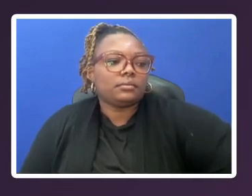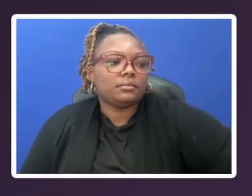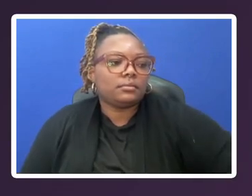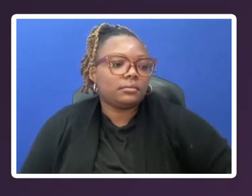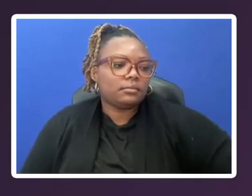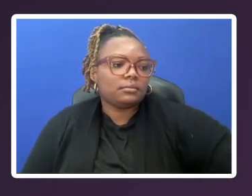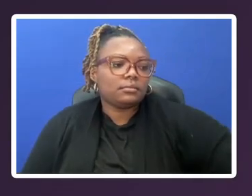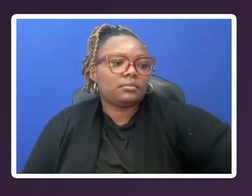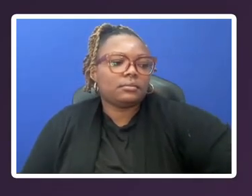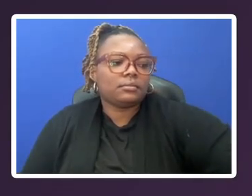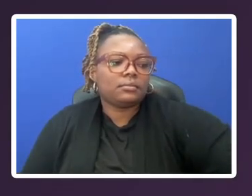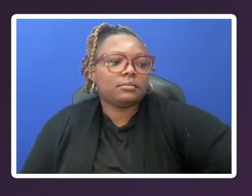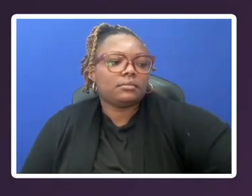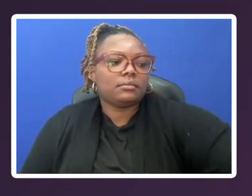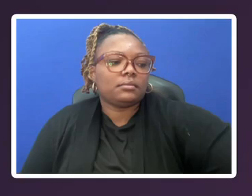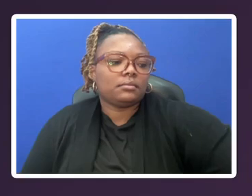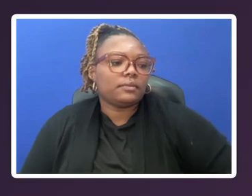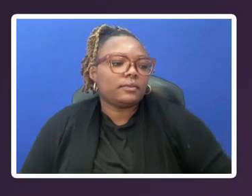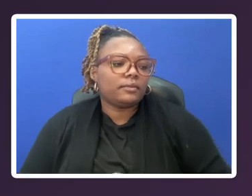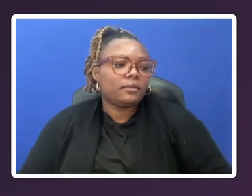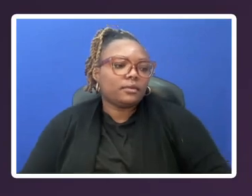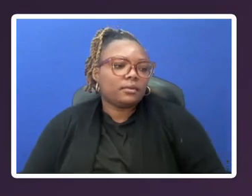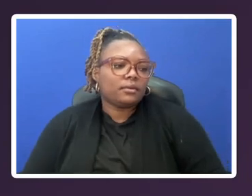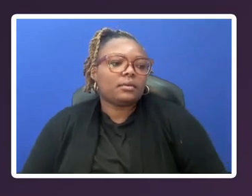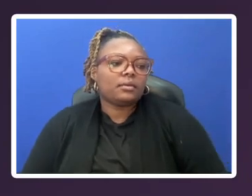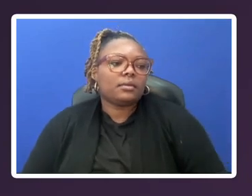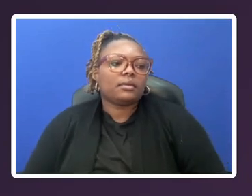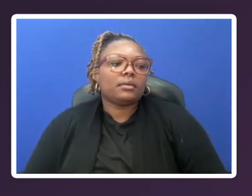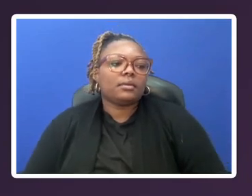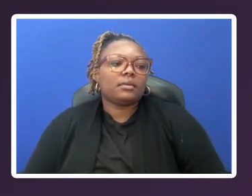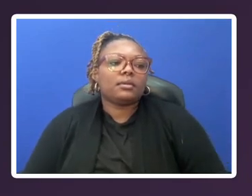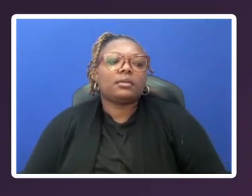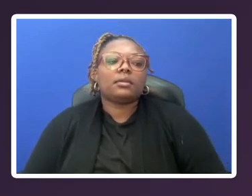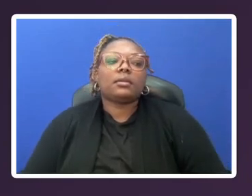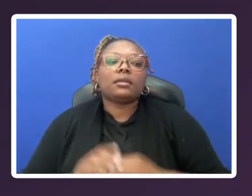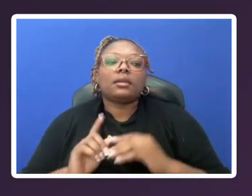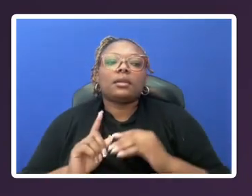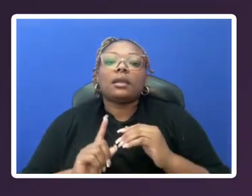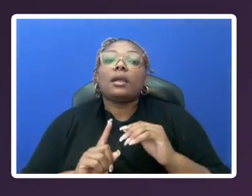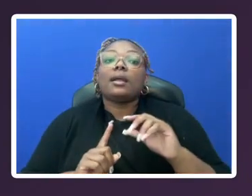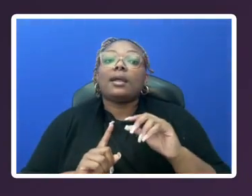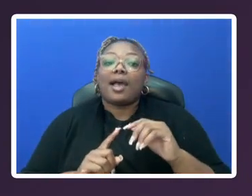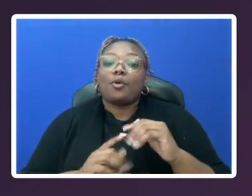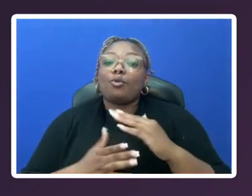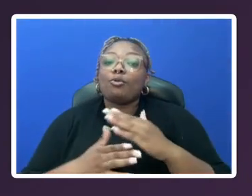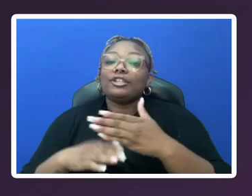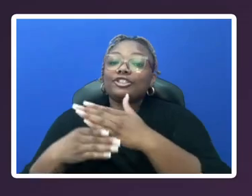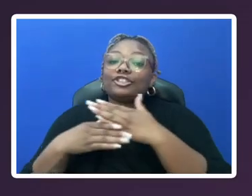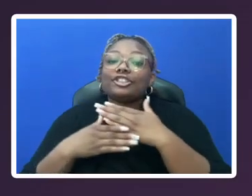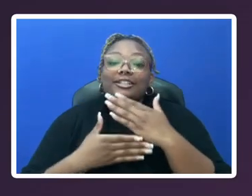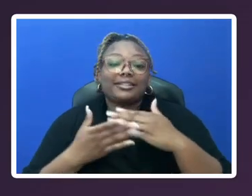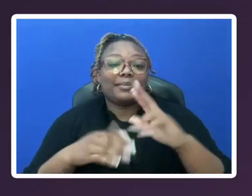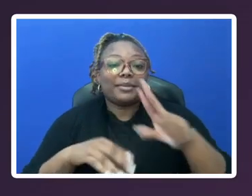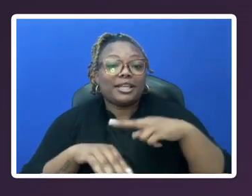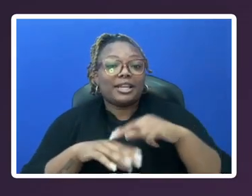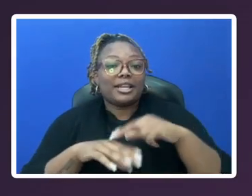stories that other participants grew up with. And I think this may be very familiar for some